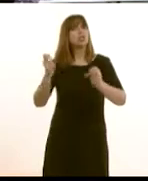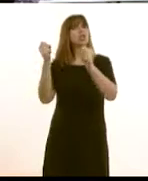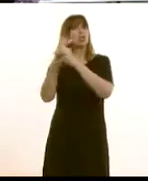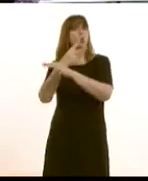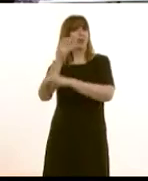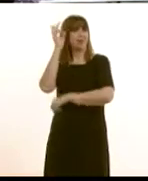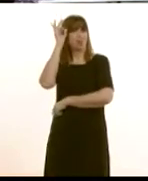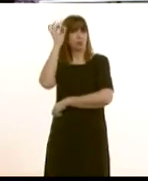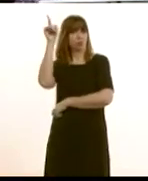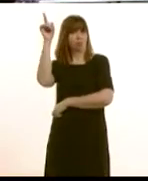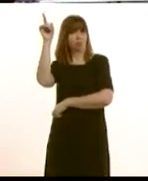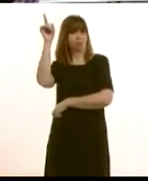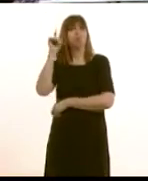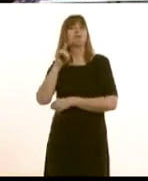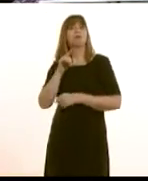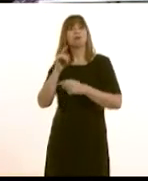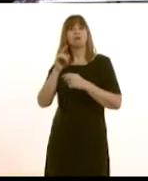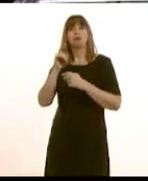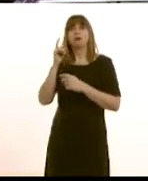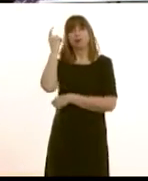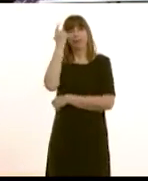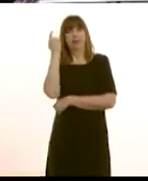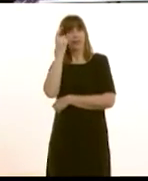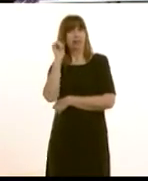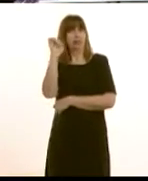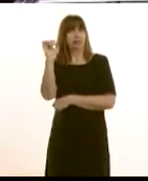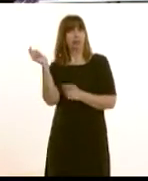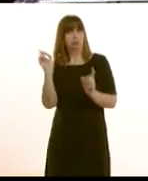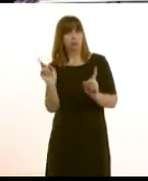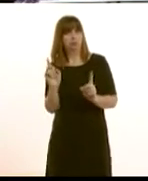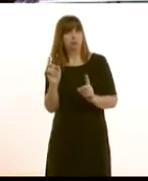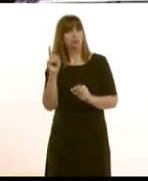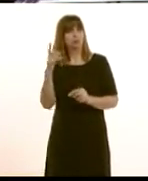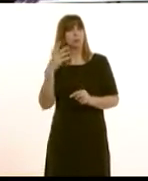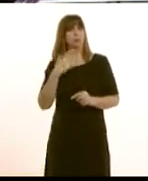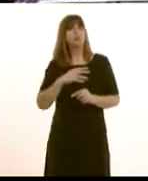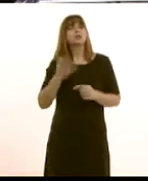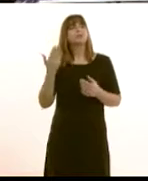Councilís plans, which they are considering, which is to go from fortnightly to four-weekly